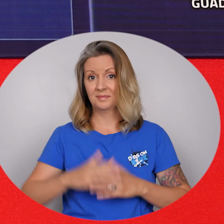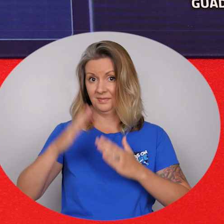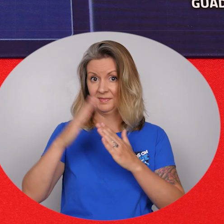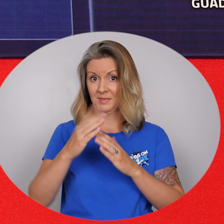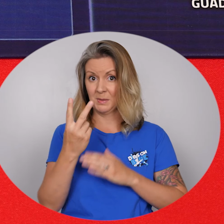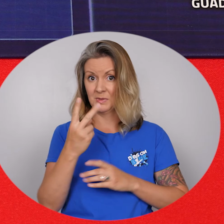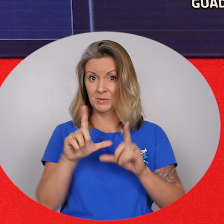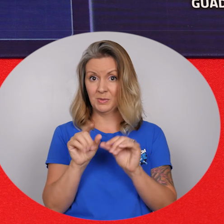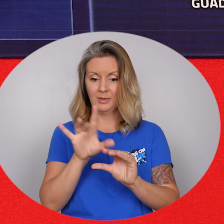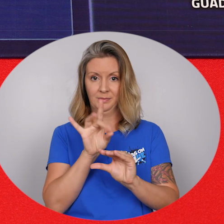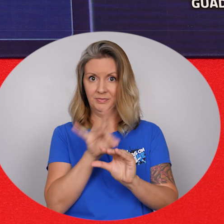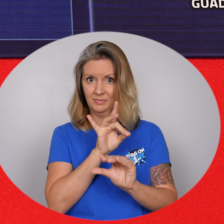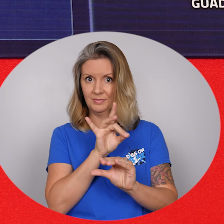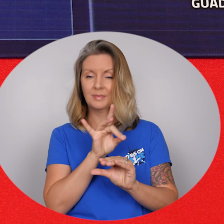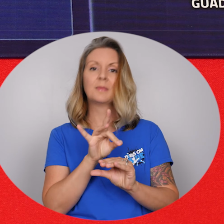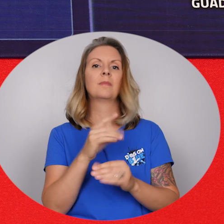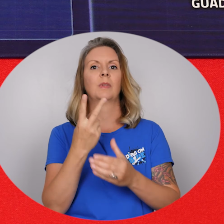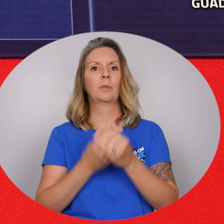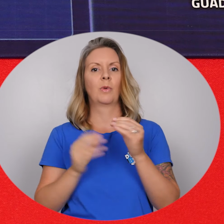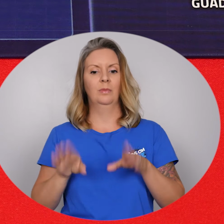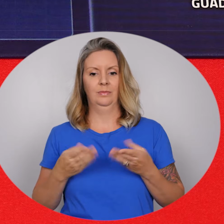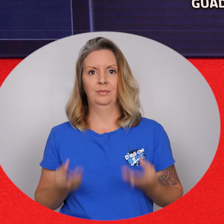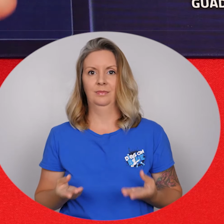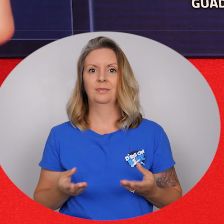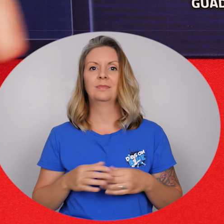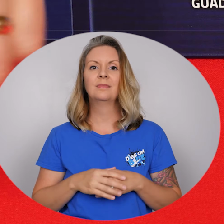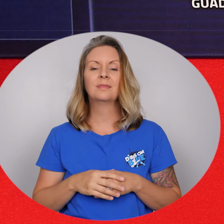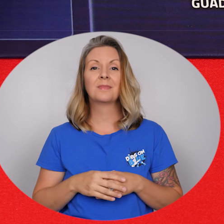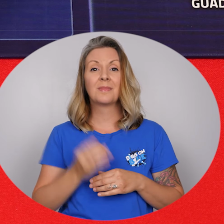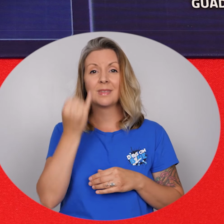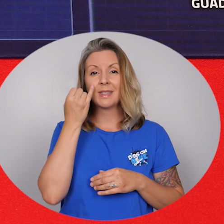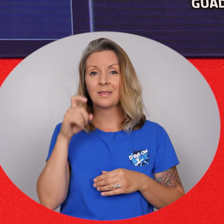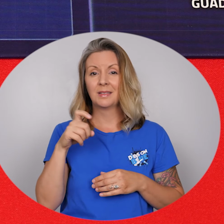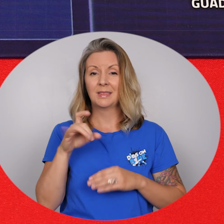take the top 2 cards from the player deck at the same time and put them face-up in front